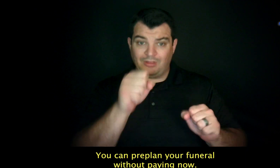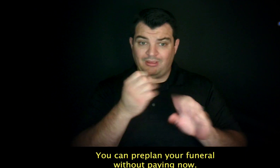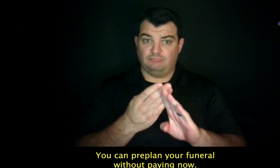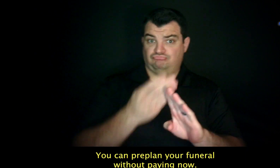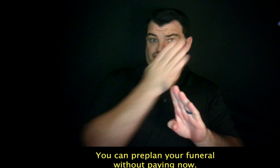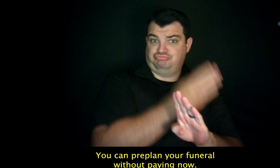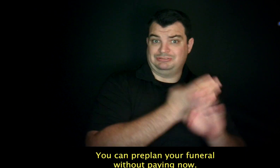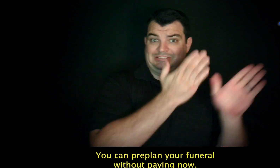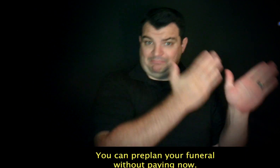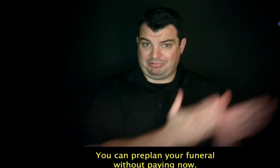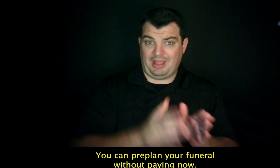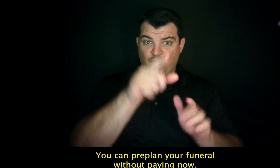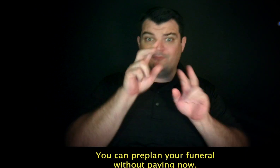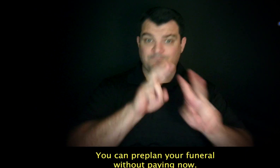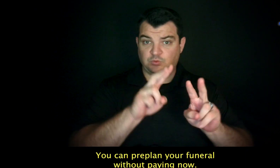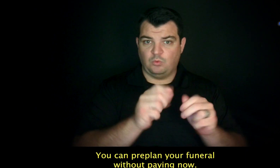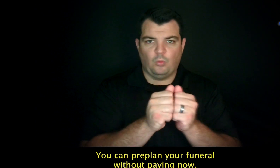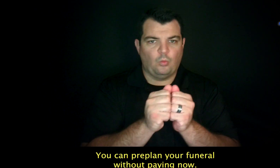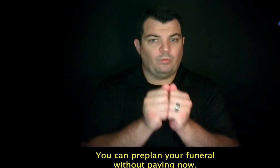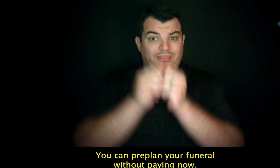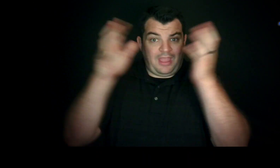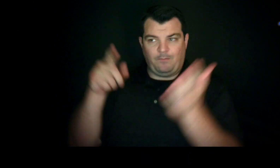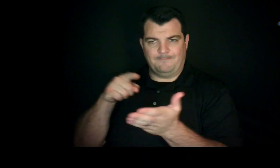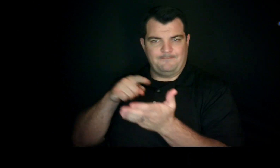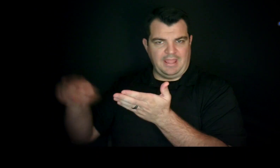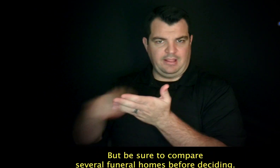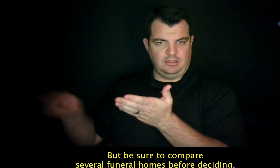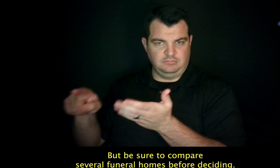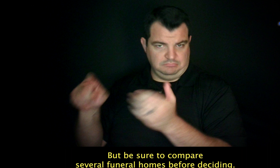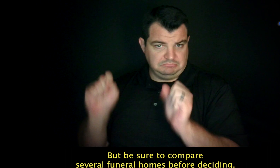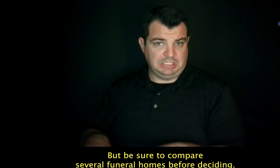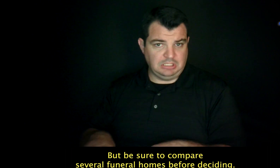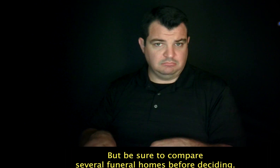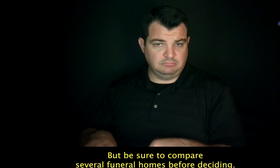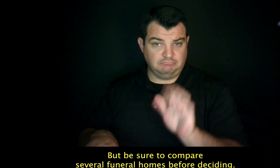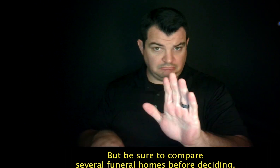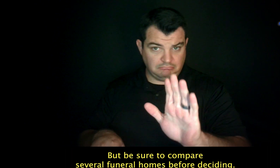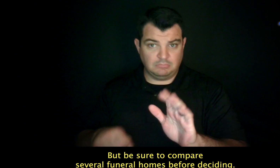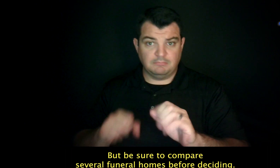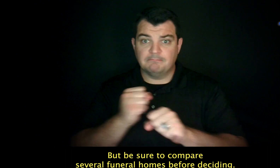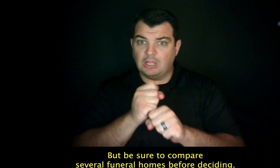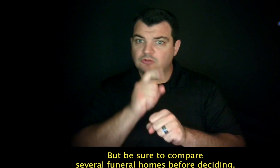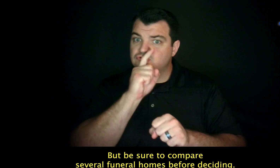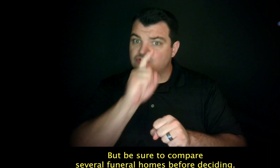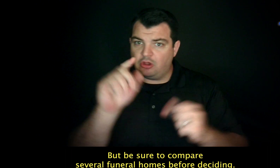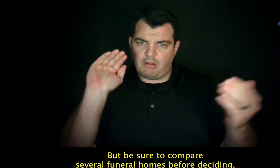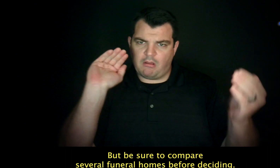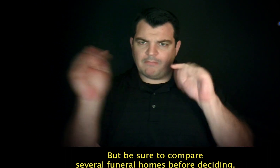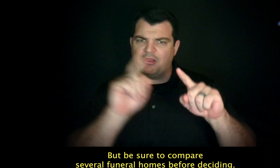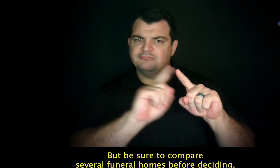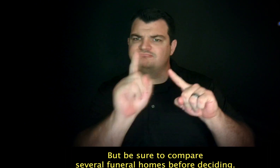You can preplan your funeral without paying now. But be sure to compare several funeral homes before deciding.